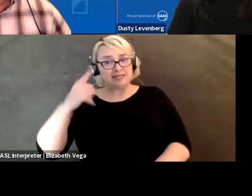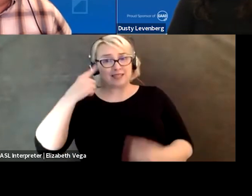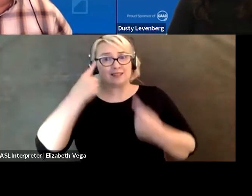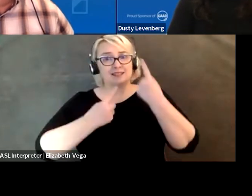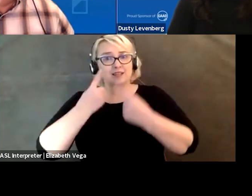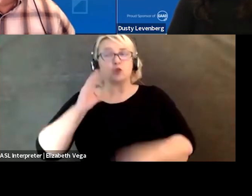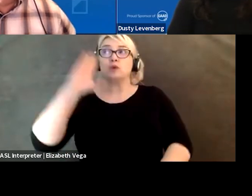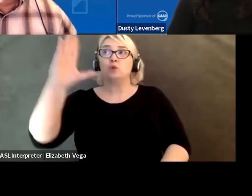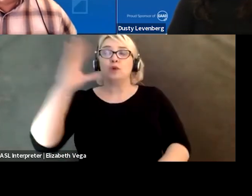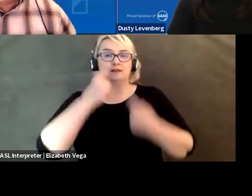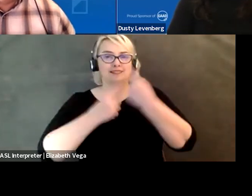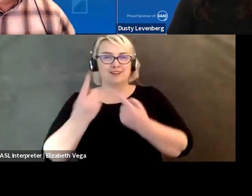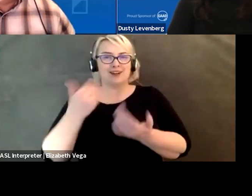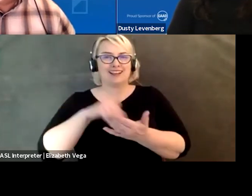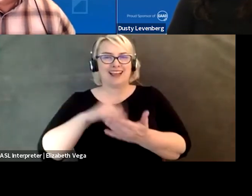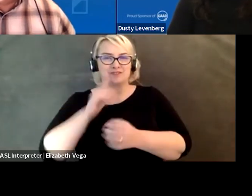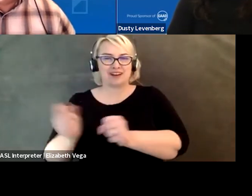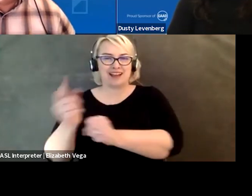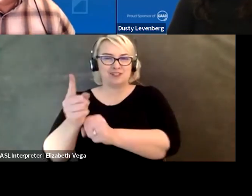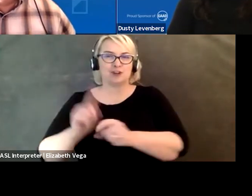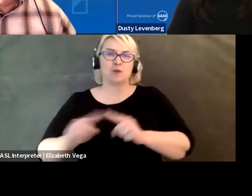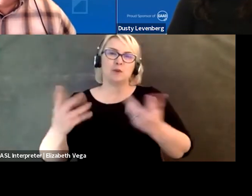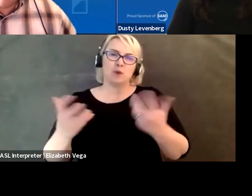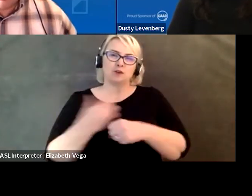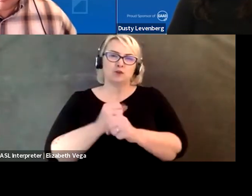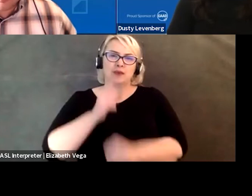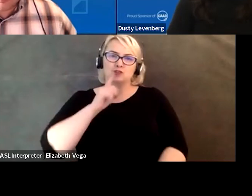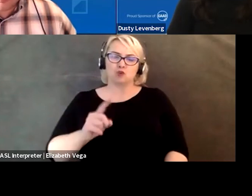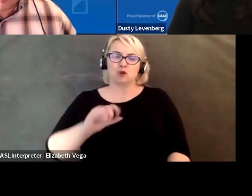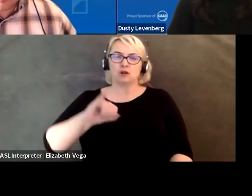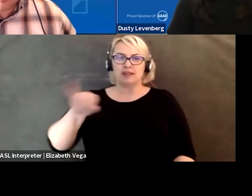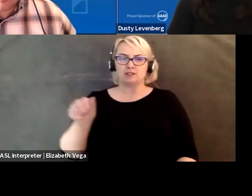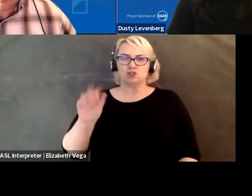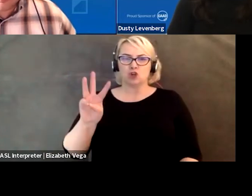We wanted to ensure that JAWS -- because we used it for JAWS testing.